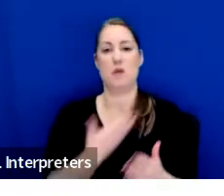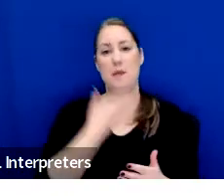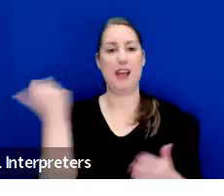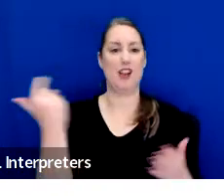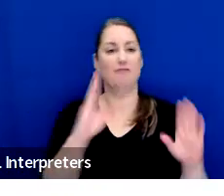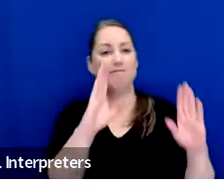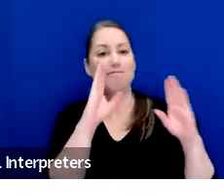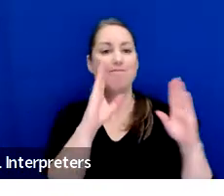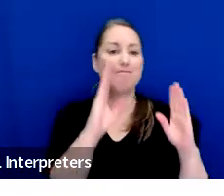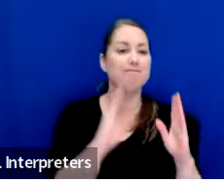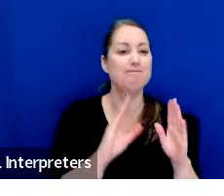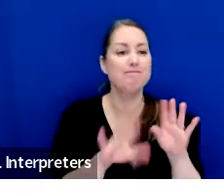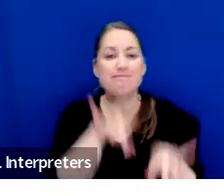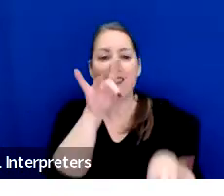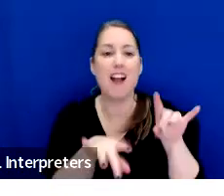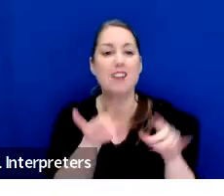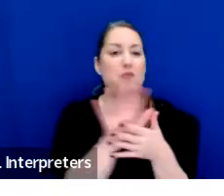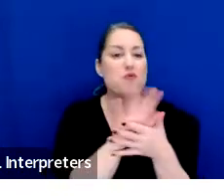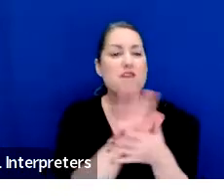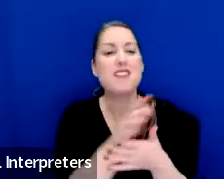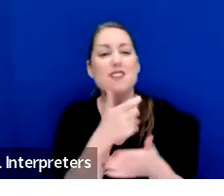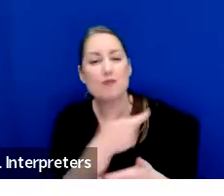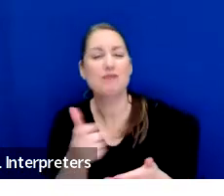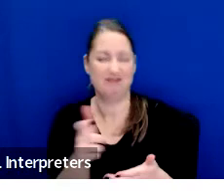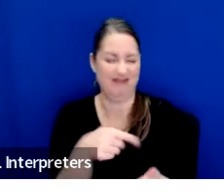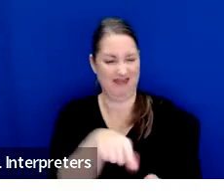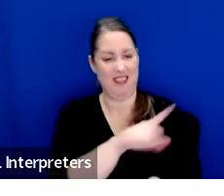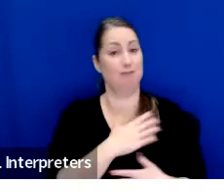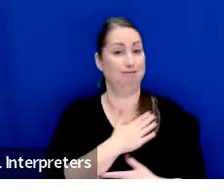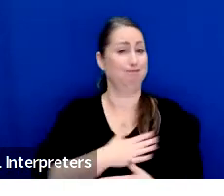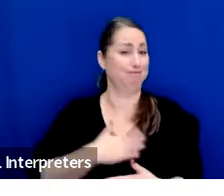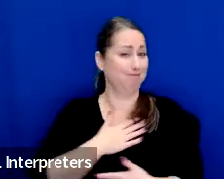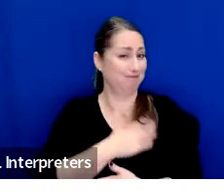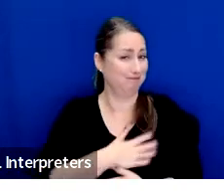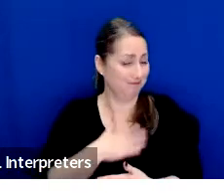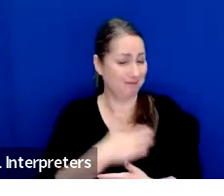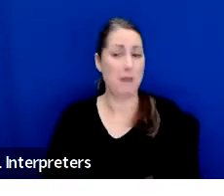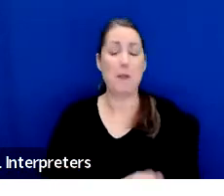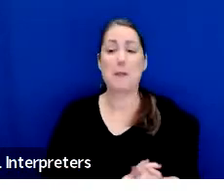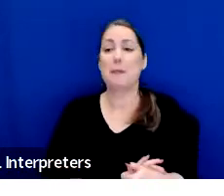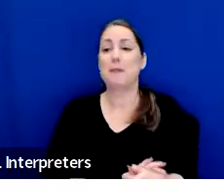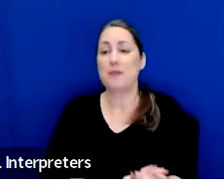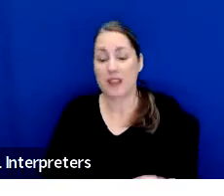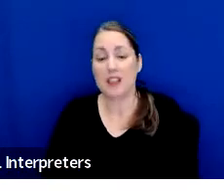and they could appreciate that. And then also the topics that I was choosing